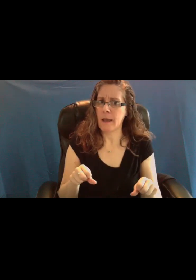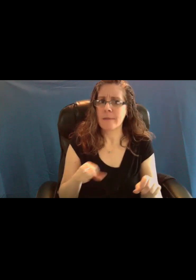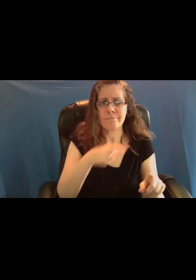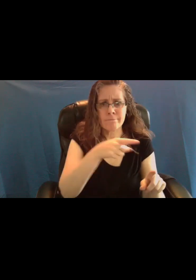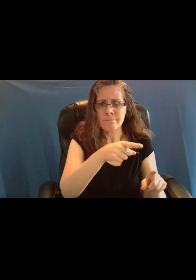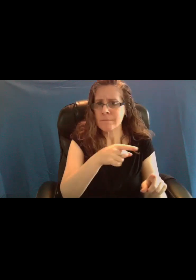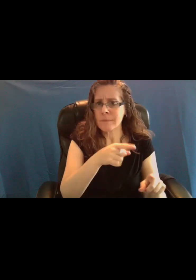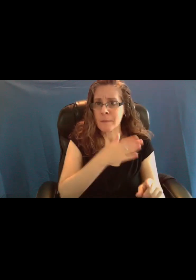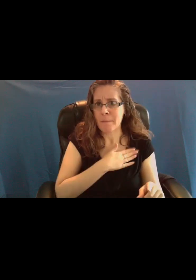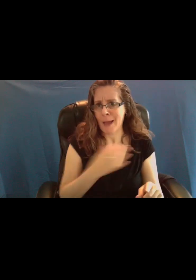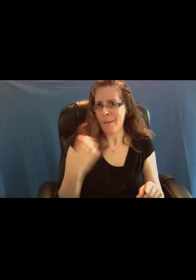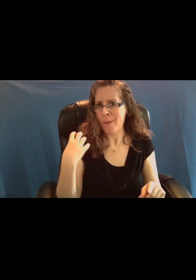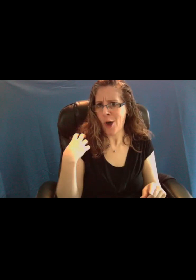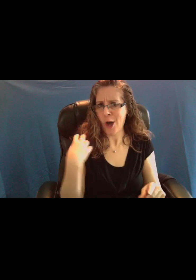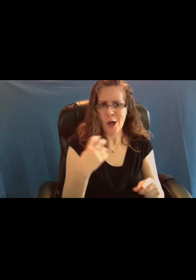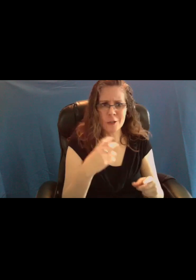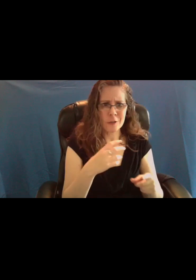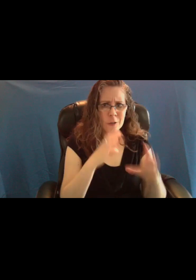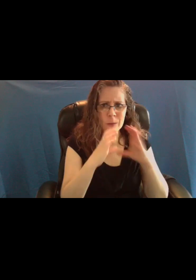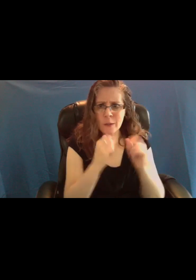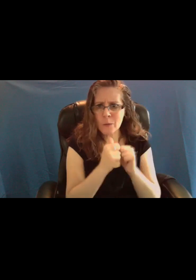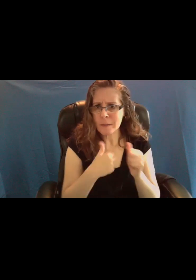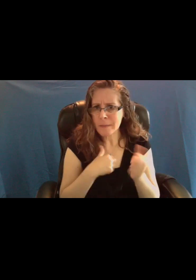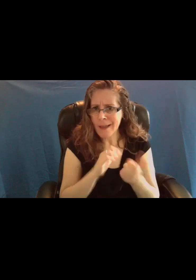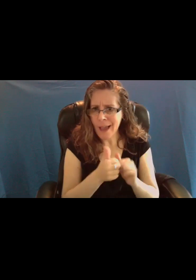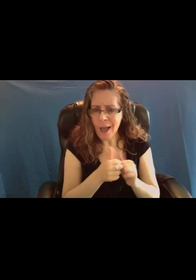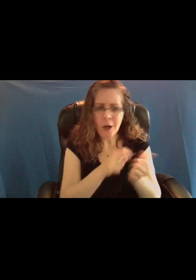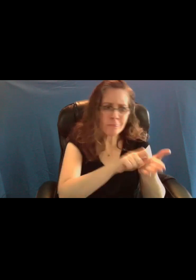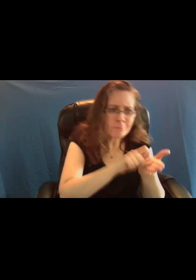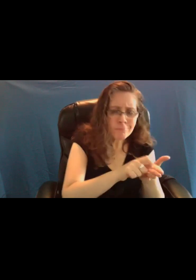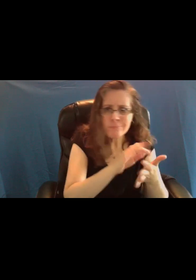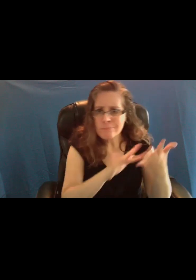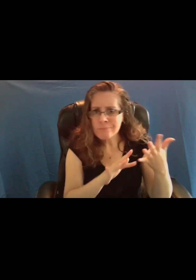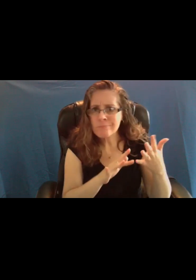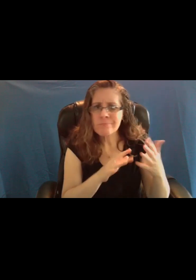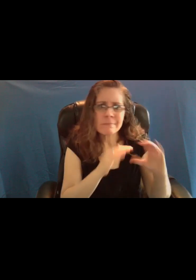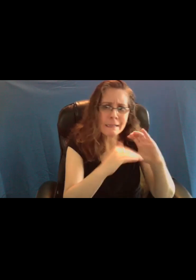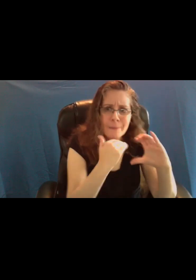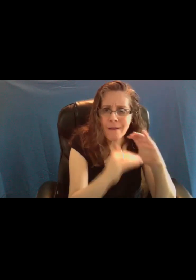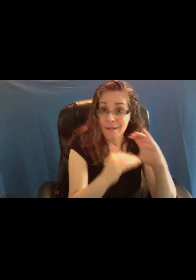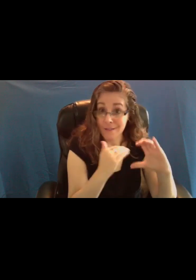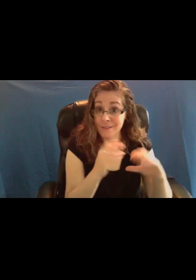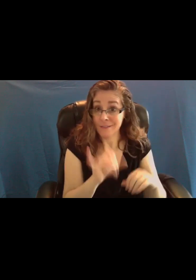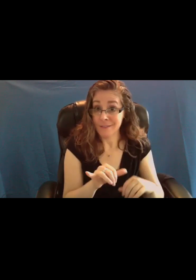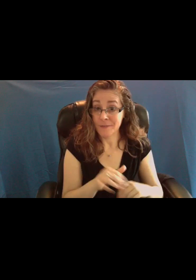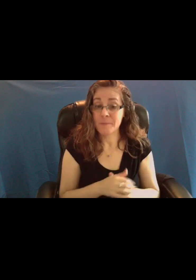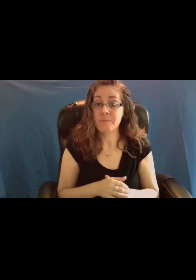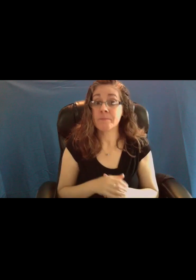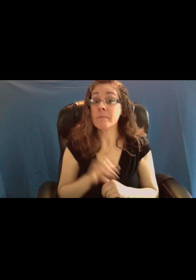with me to give basic instructions for what my daily tasks are with an e-mail. But if I'm going to have a performance